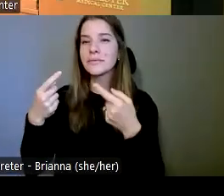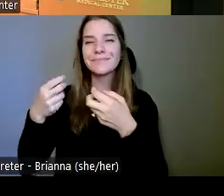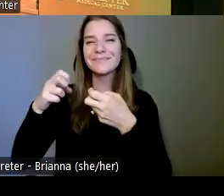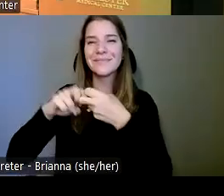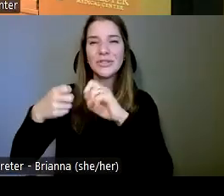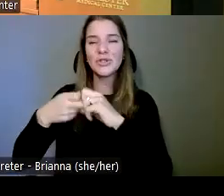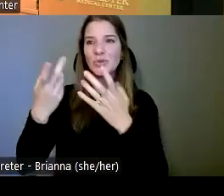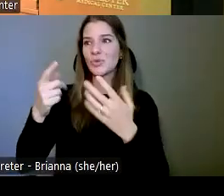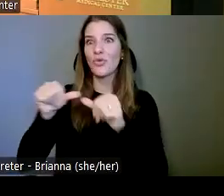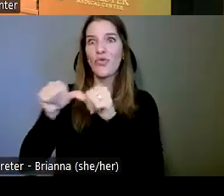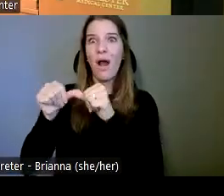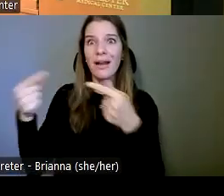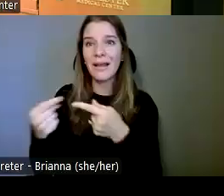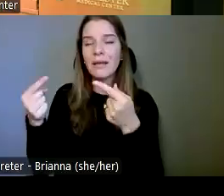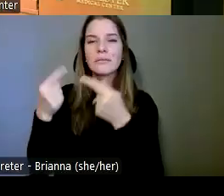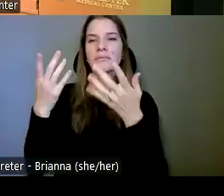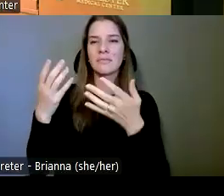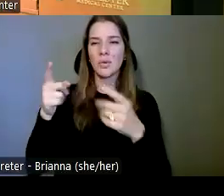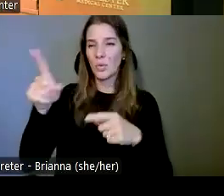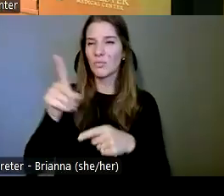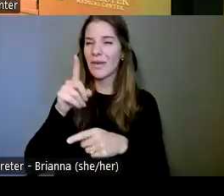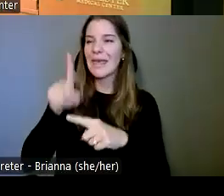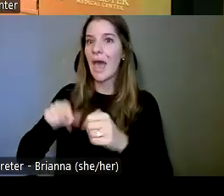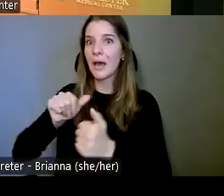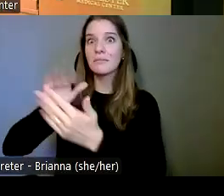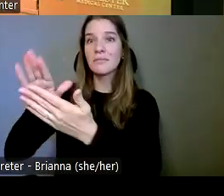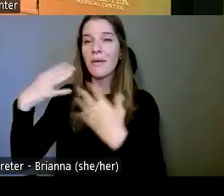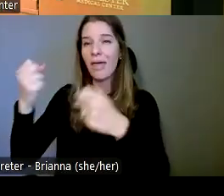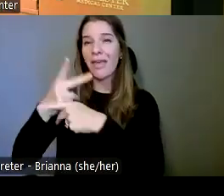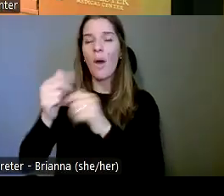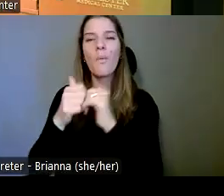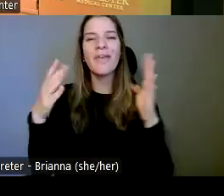unless you really start to think about housing. And so I wanted to sort of develop a program that